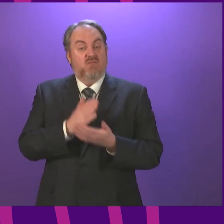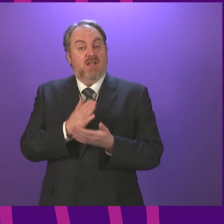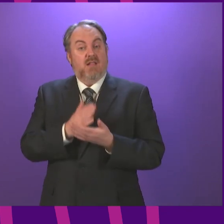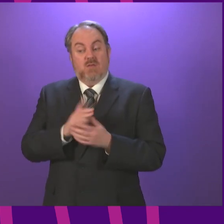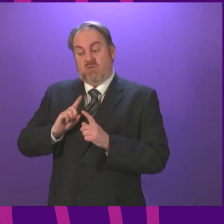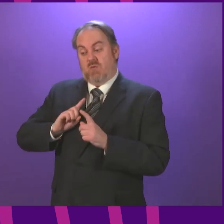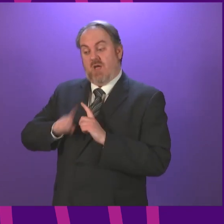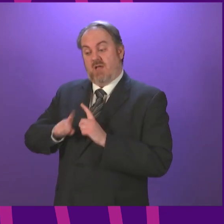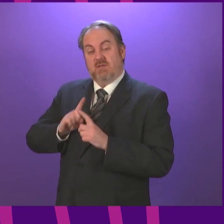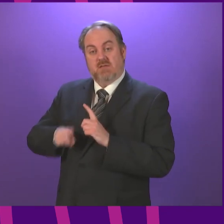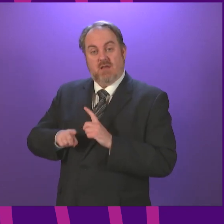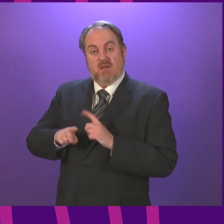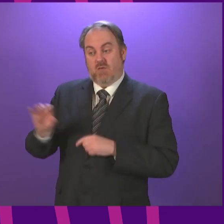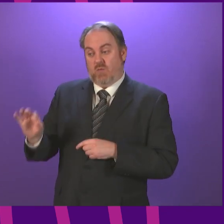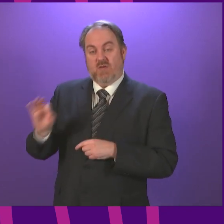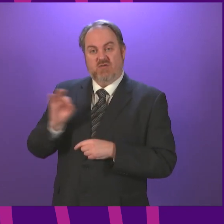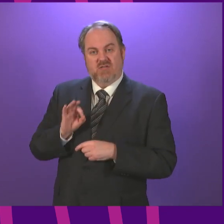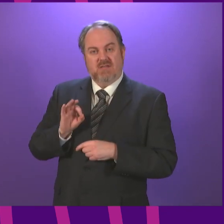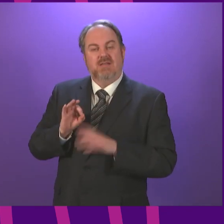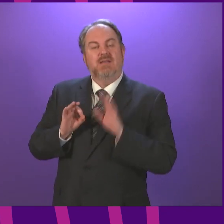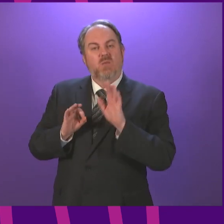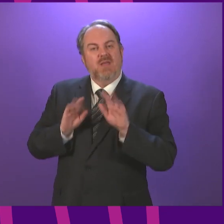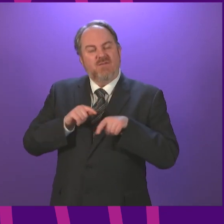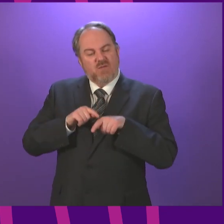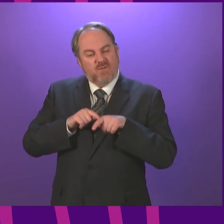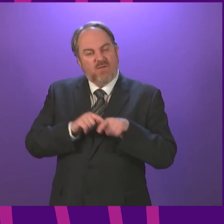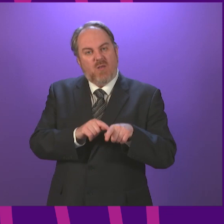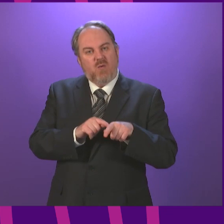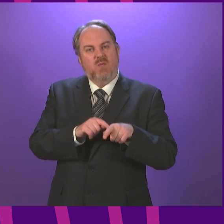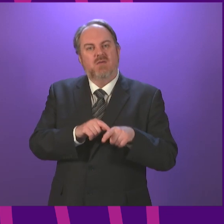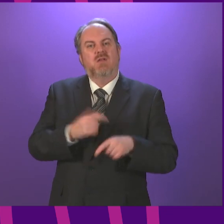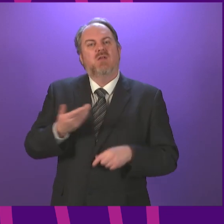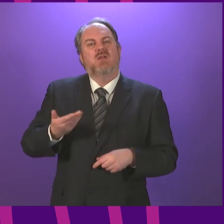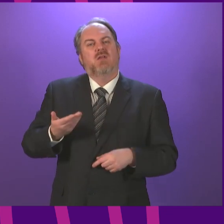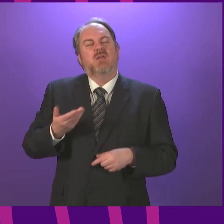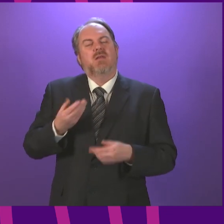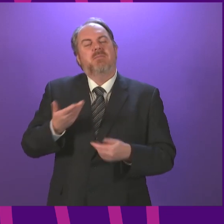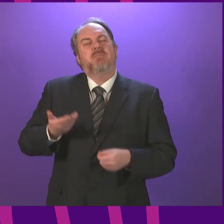for reasons of commercial confidentiality, there is a limit to what we are able to disclose.